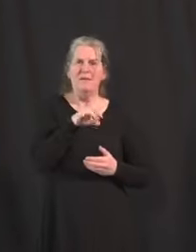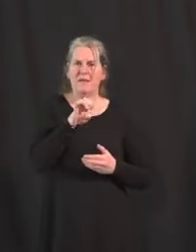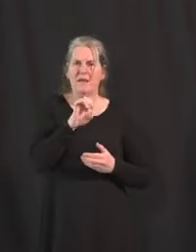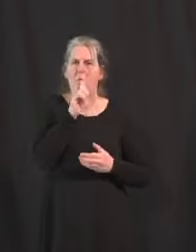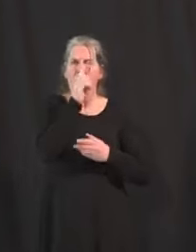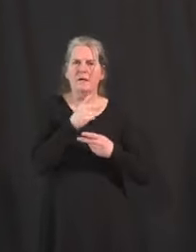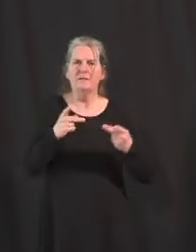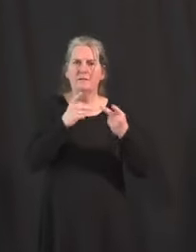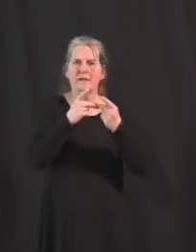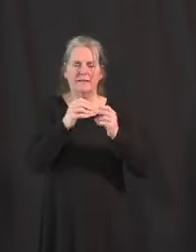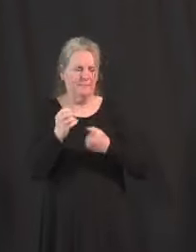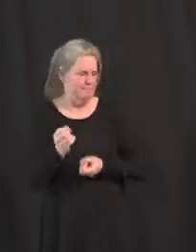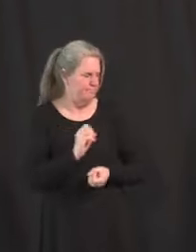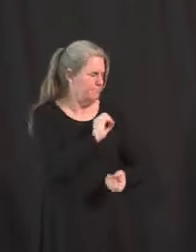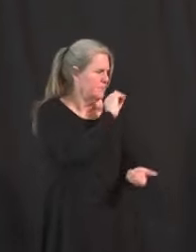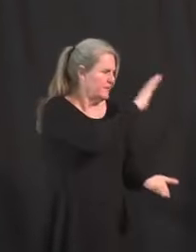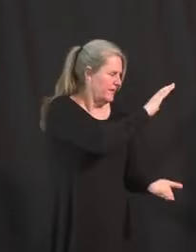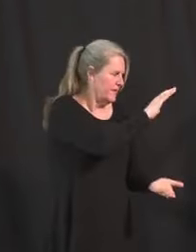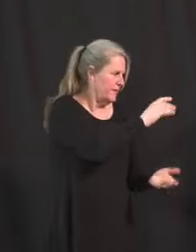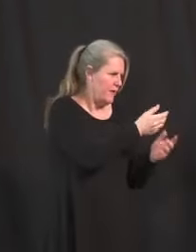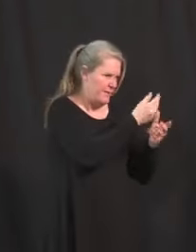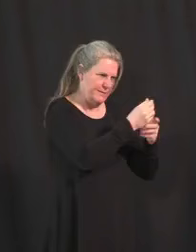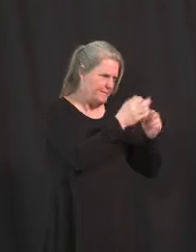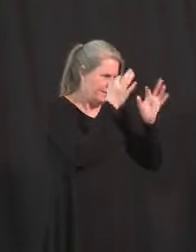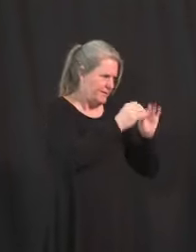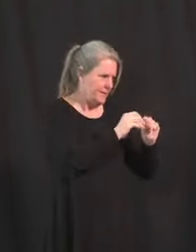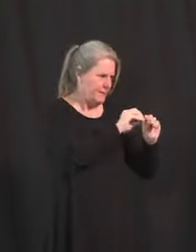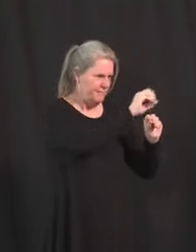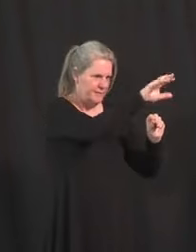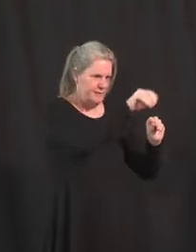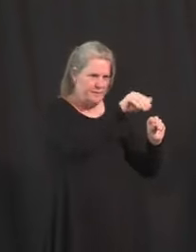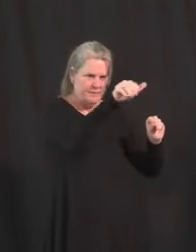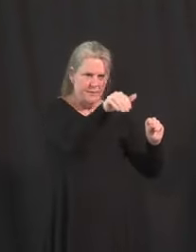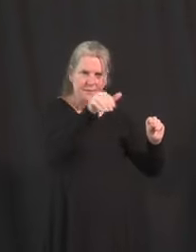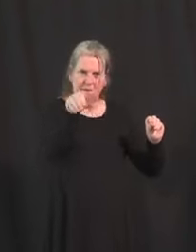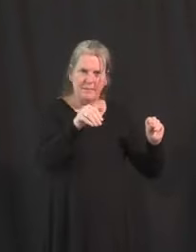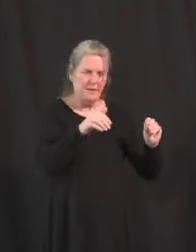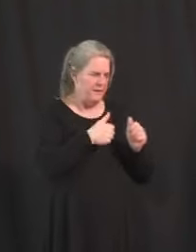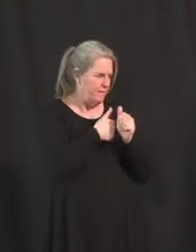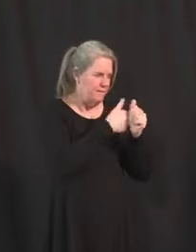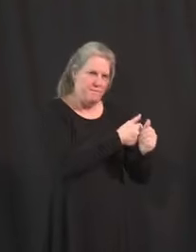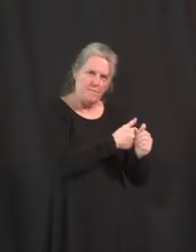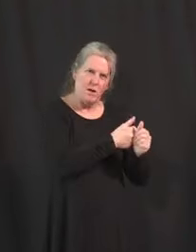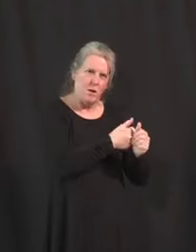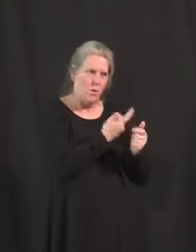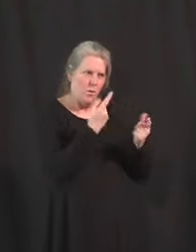INVENTORY AND THEREFORE BEING ABLE TO CENTRALIZE OUR GUIDELINE ADVICE ON WHEN TO USE WHAT PPE